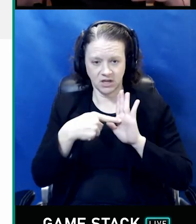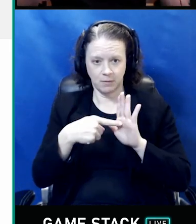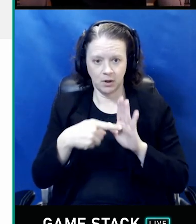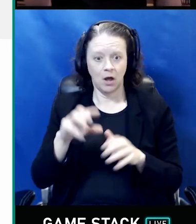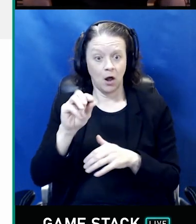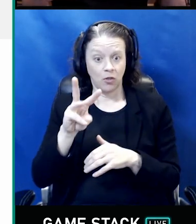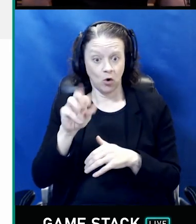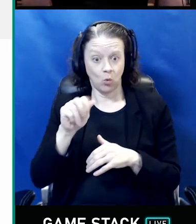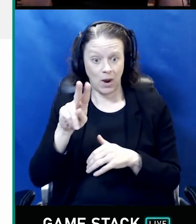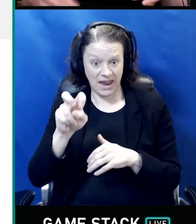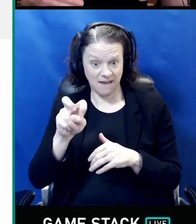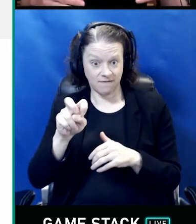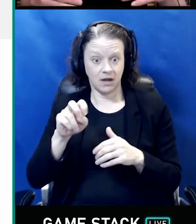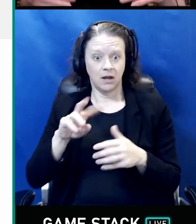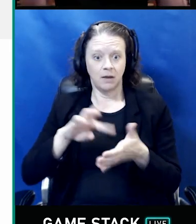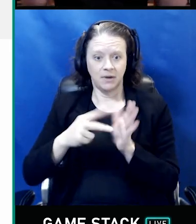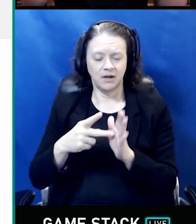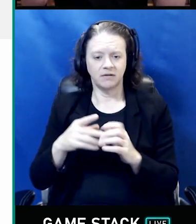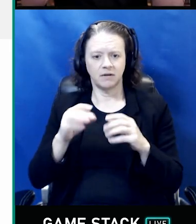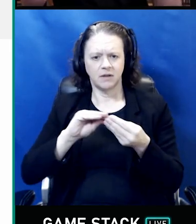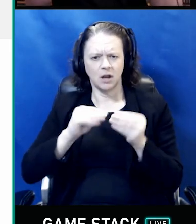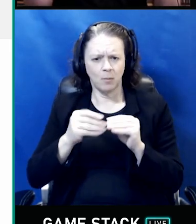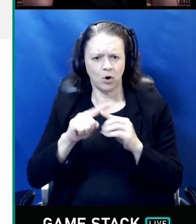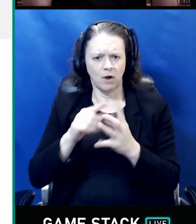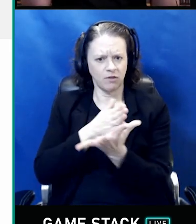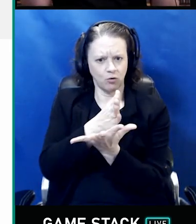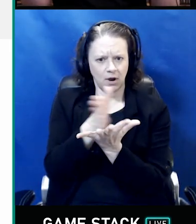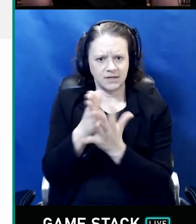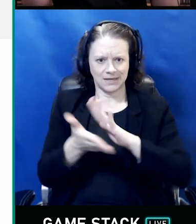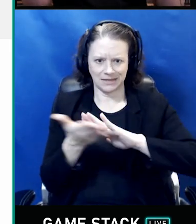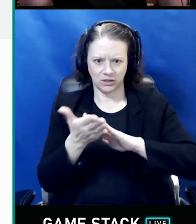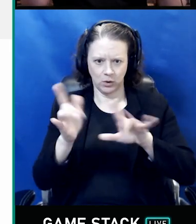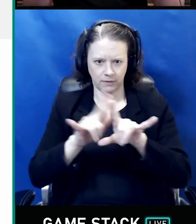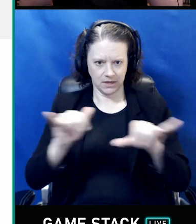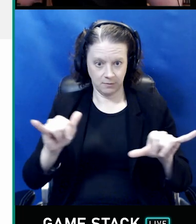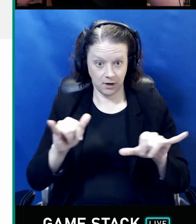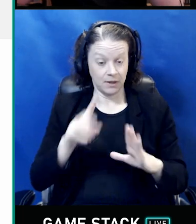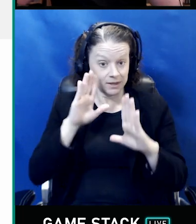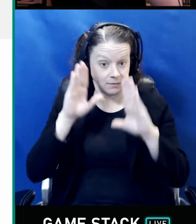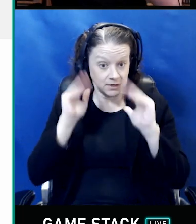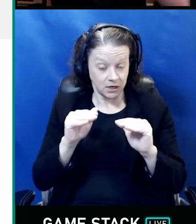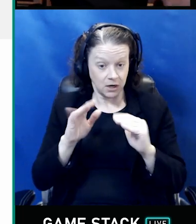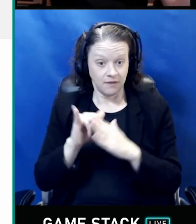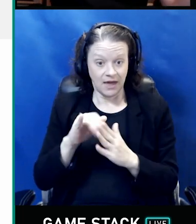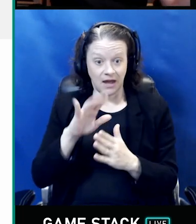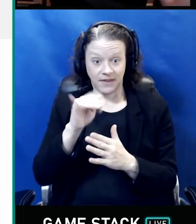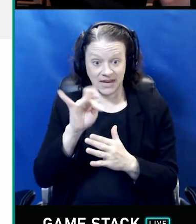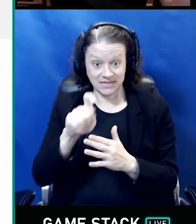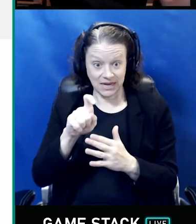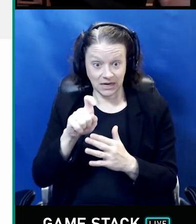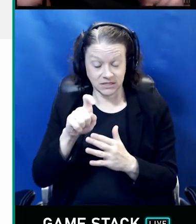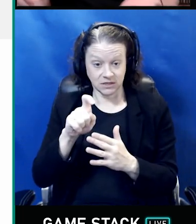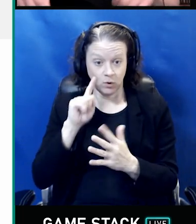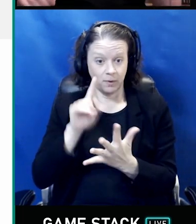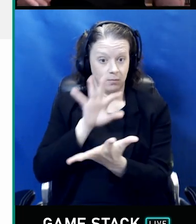threads that are executing in concert. The expectation is that that index is going to be the same for all those threads all across the way.